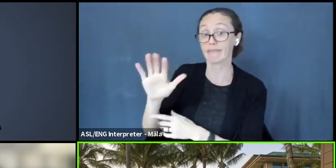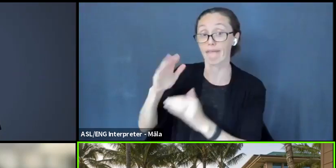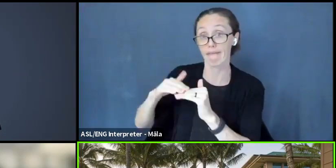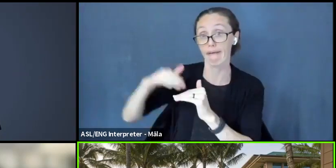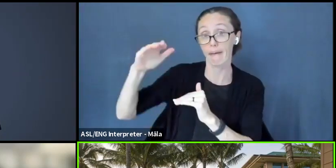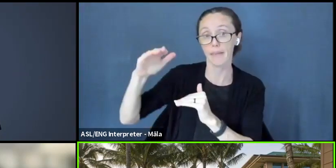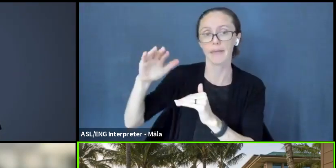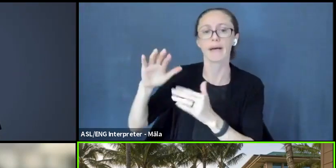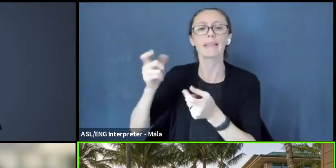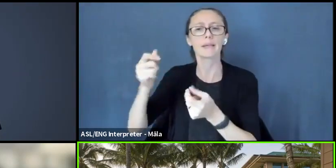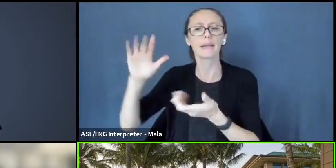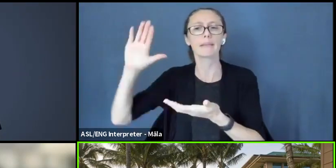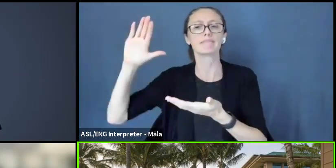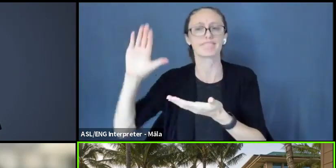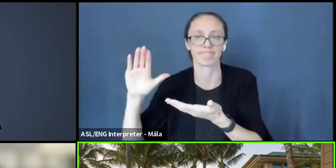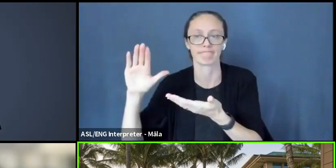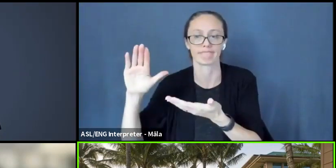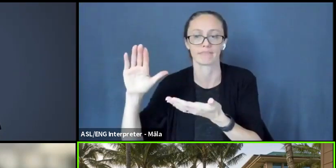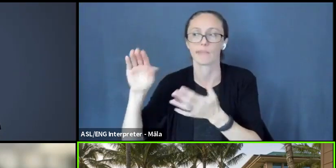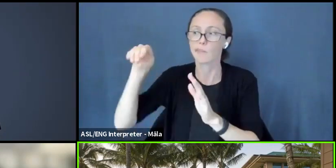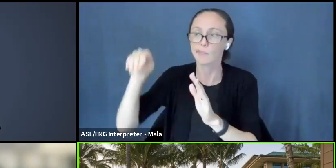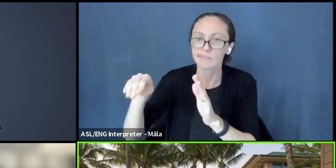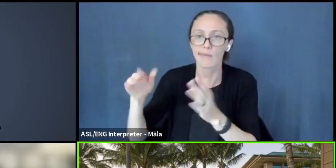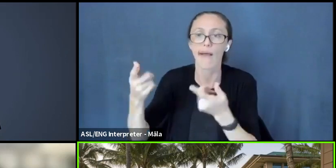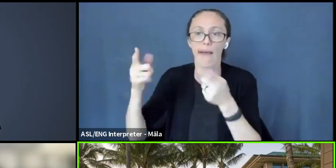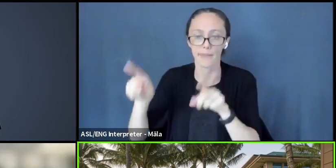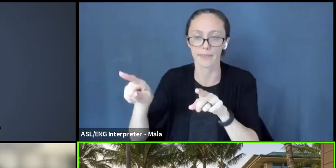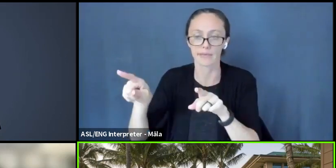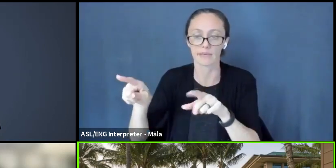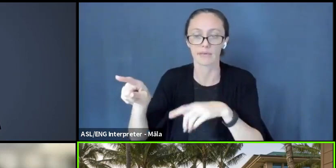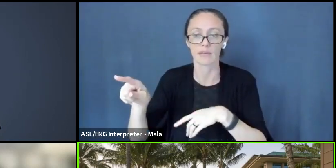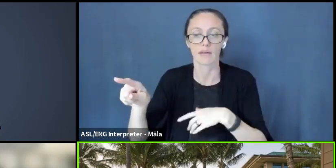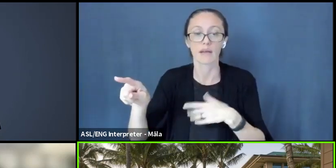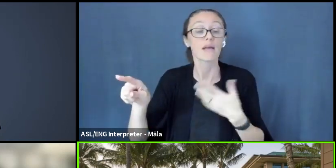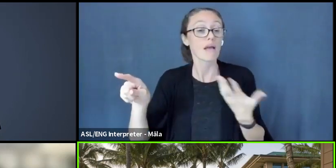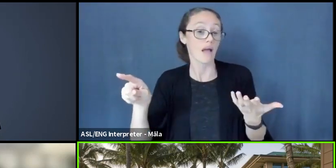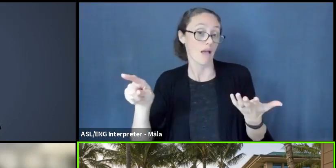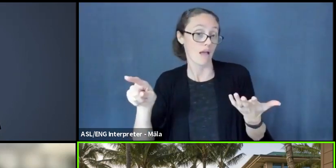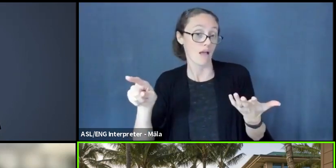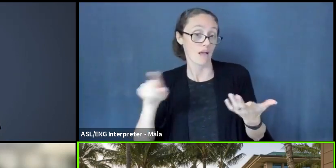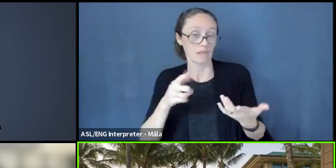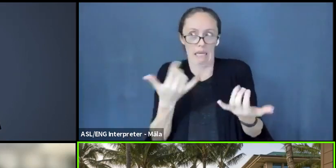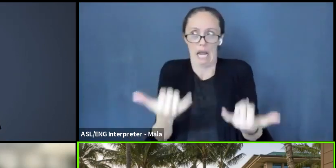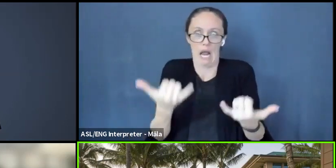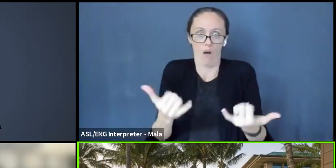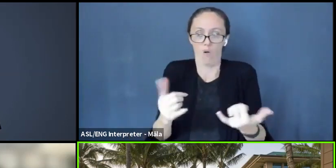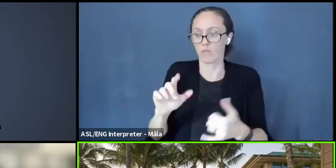And also little bit of decrease with in it's time of Delta. Since July.